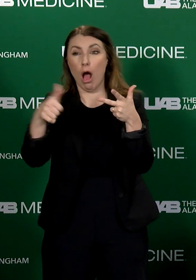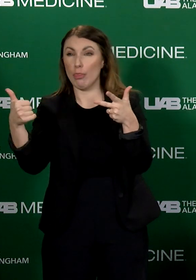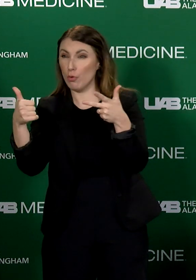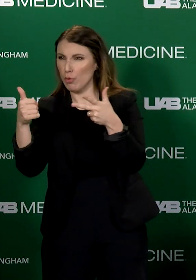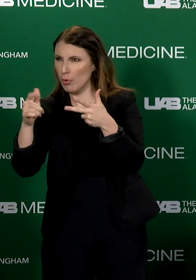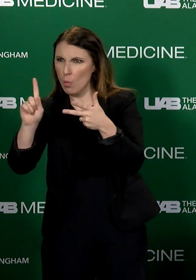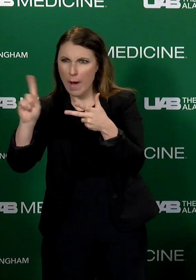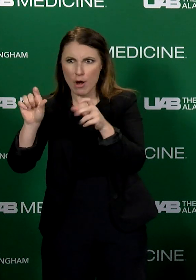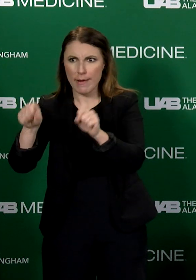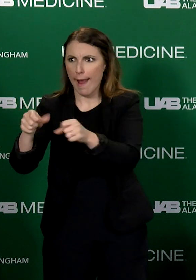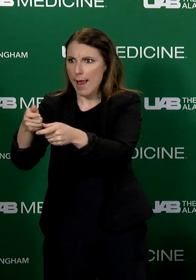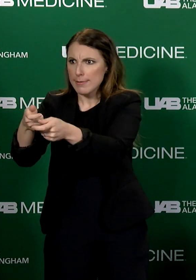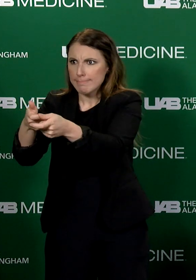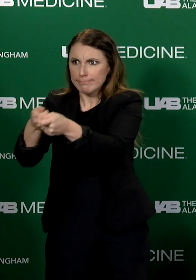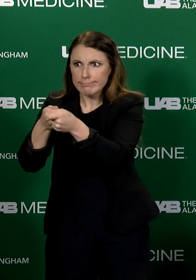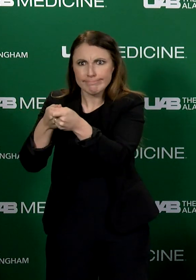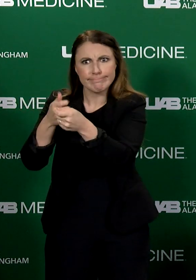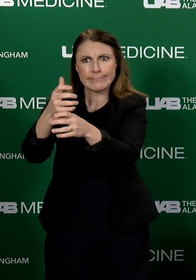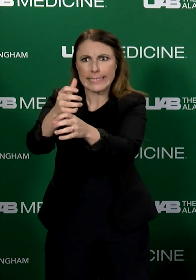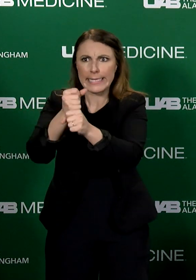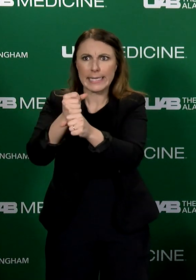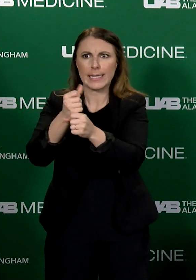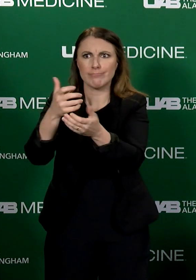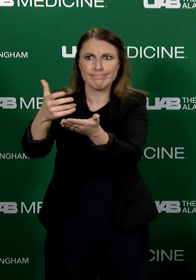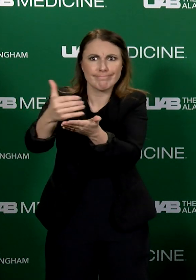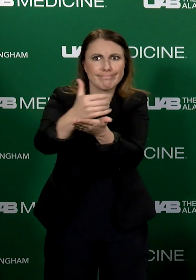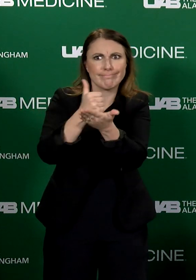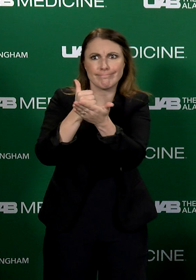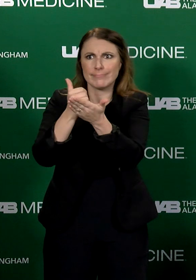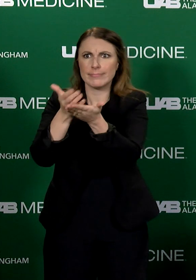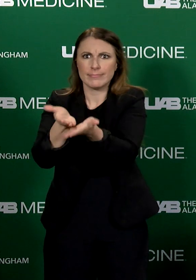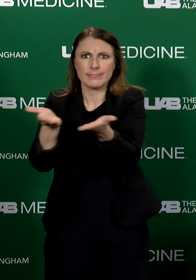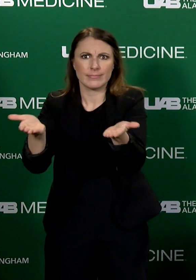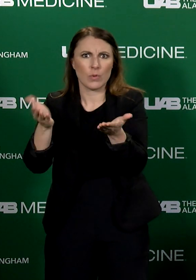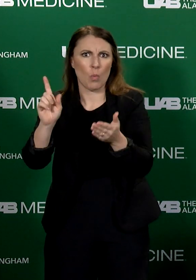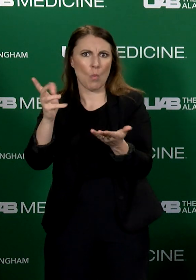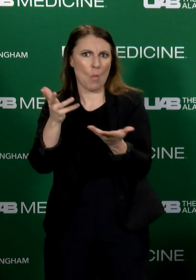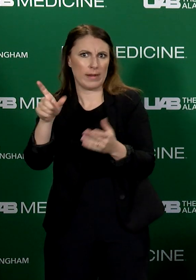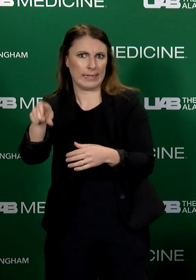procurement and I know that there was a question already around some of these